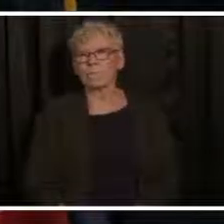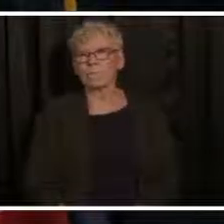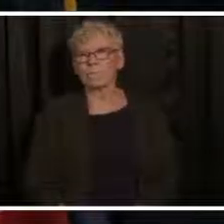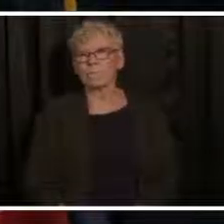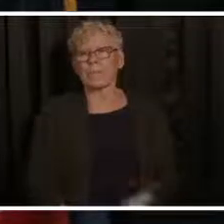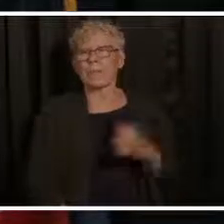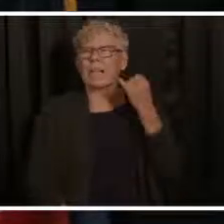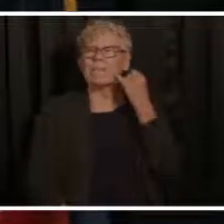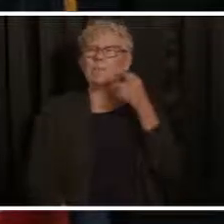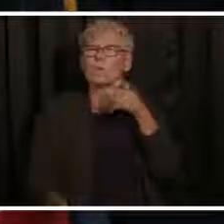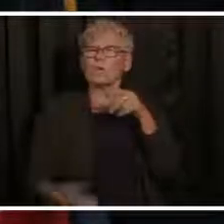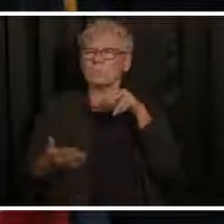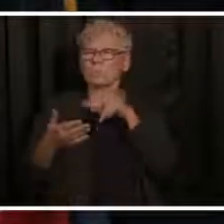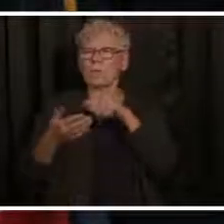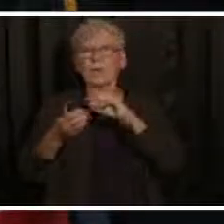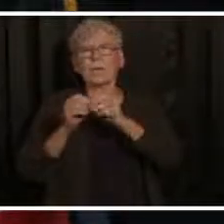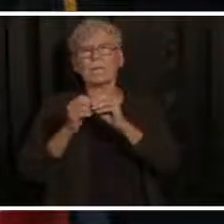going to see more cases among the unvaccinated. What you're